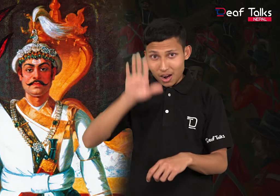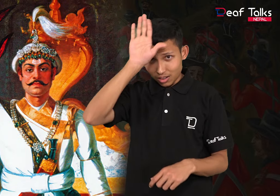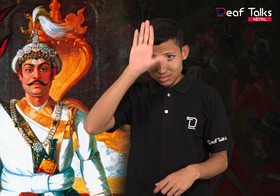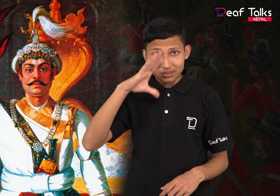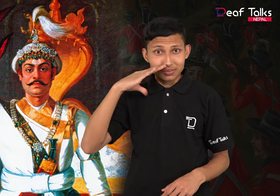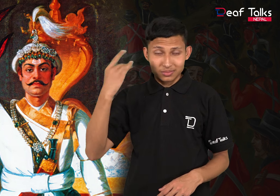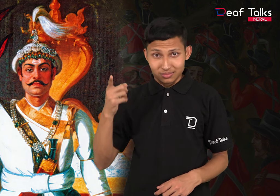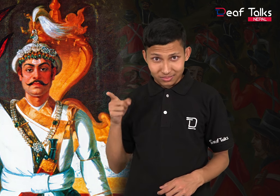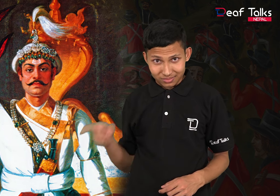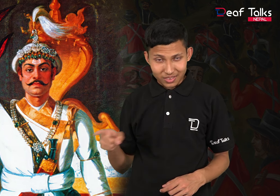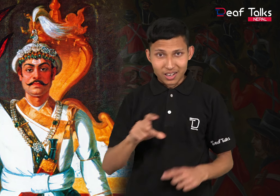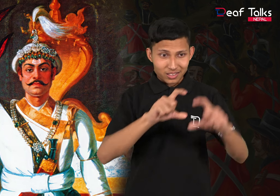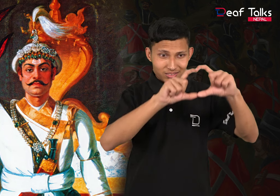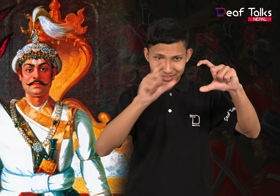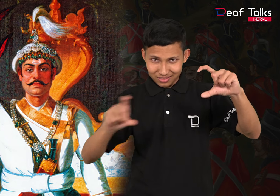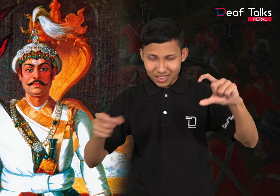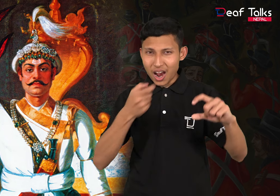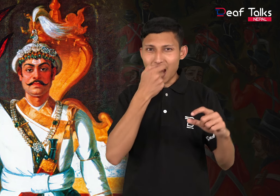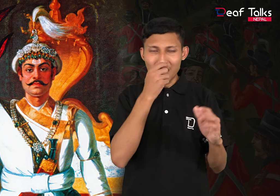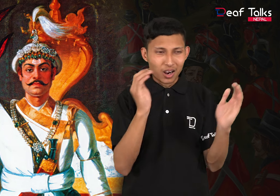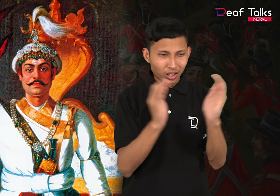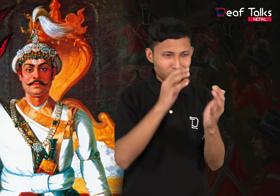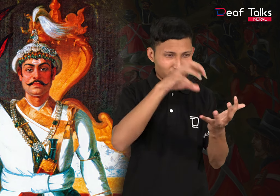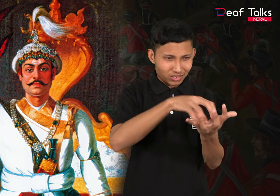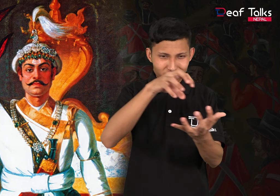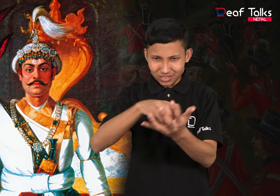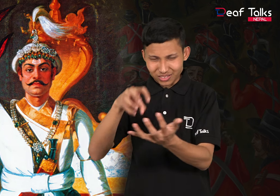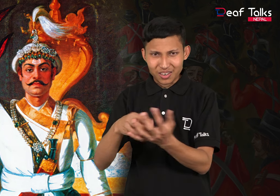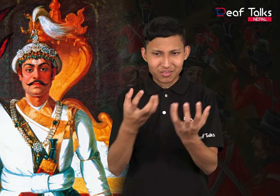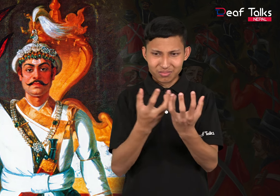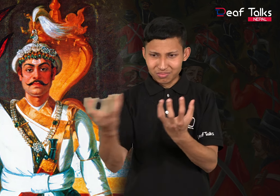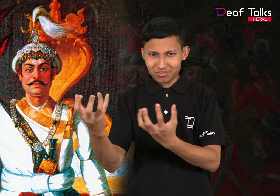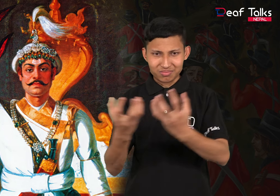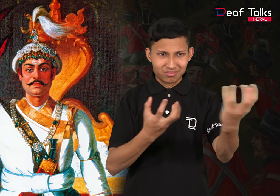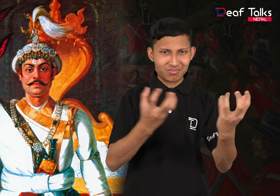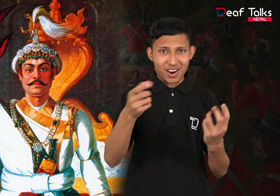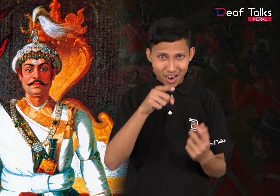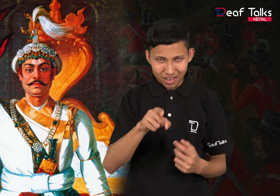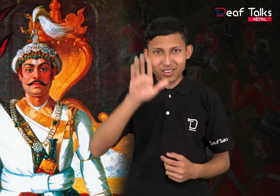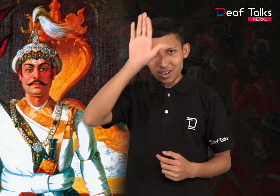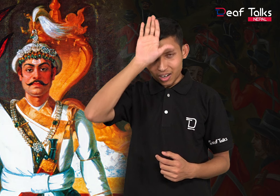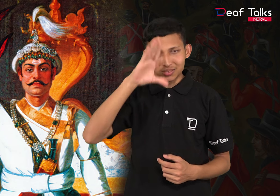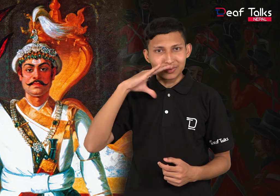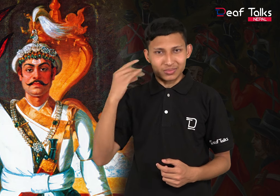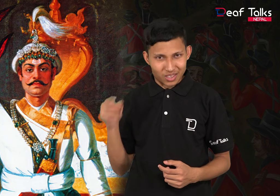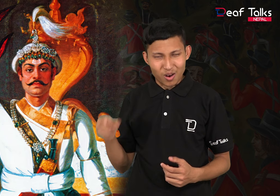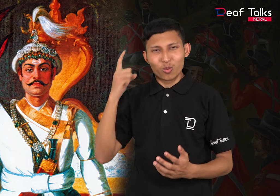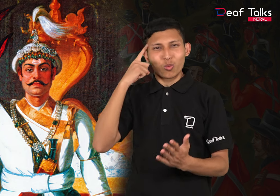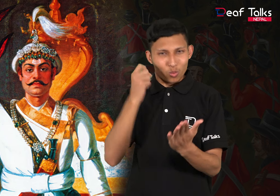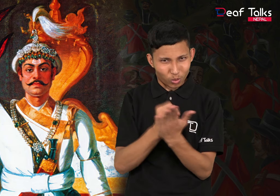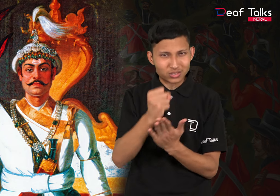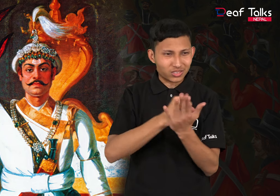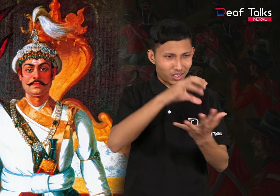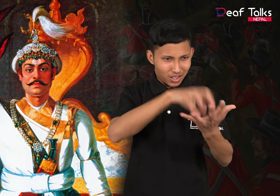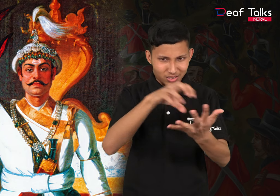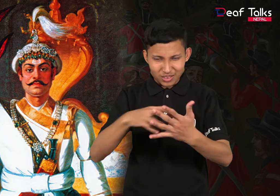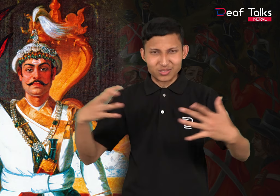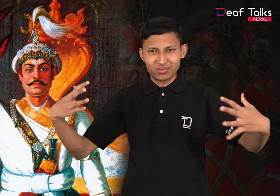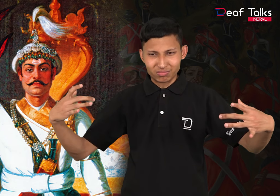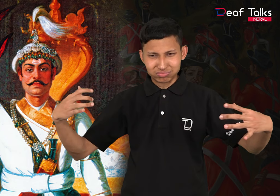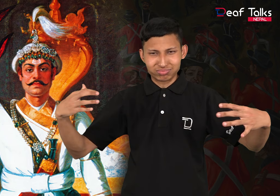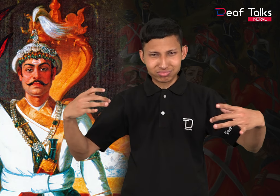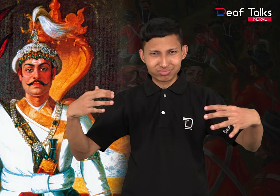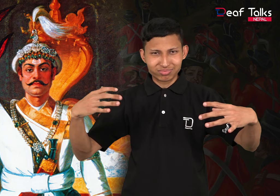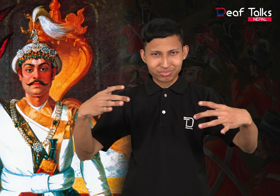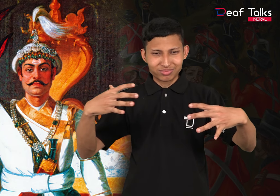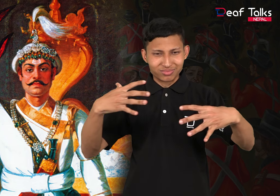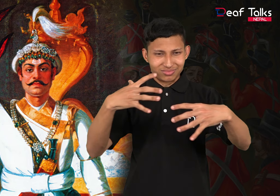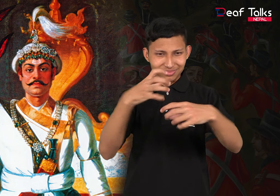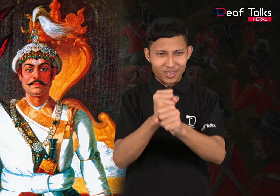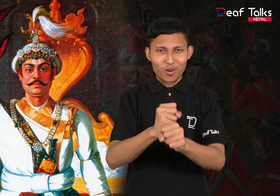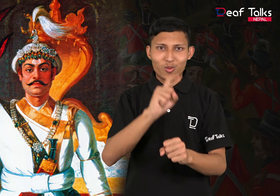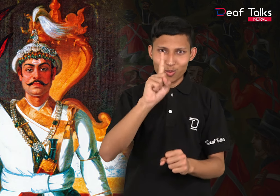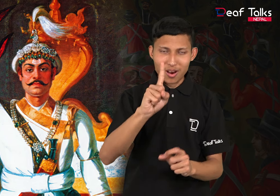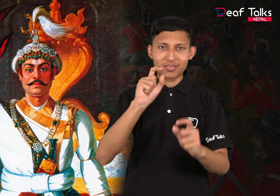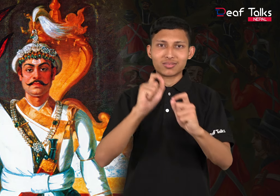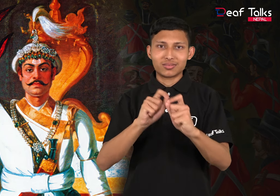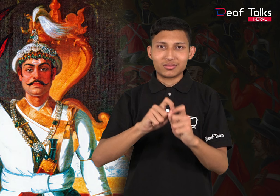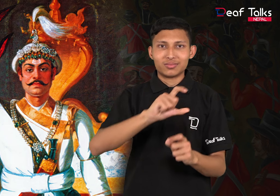King Prithvi Narayan Shah tried his best to connect all the small tribal villages and make them one country.